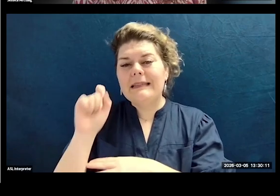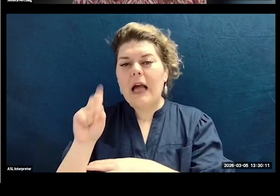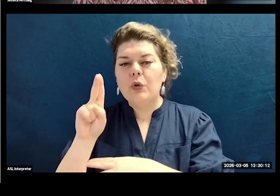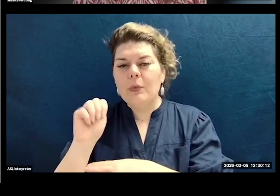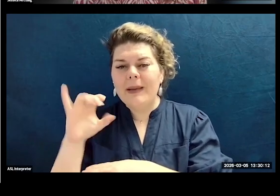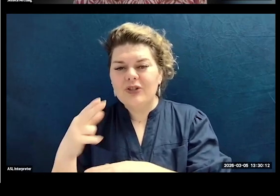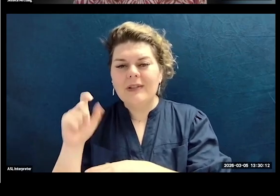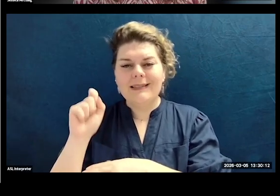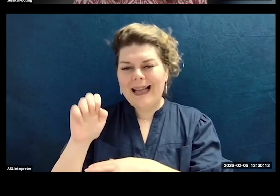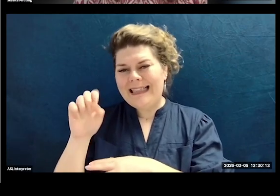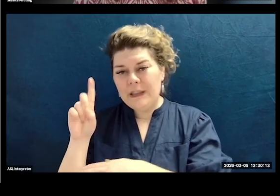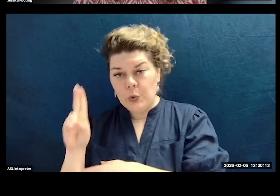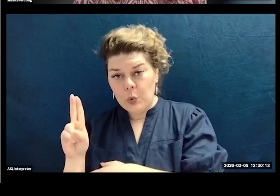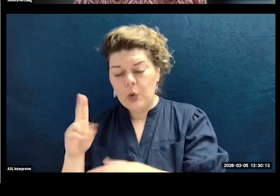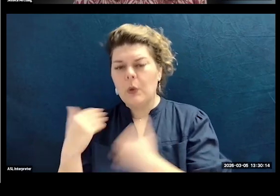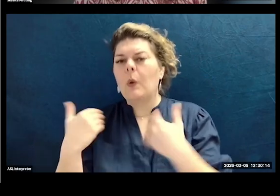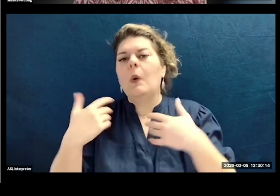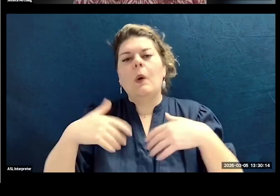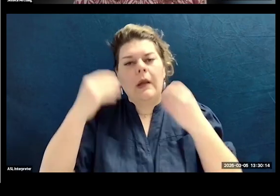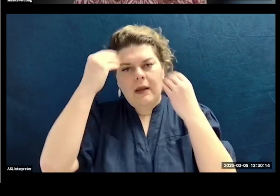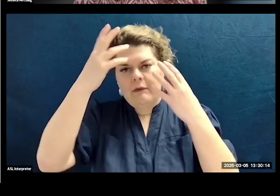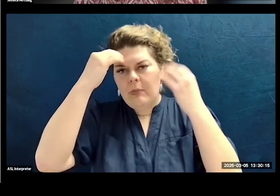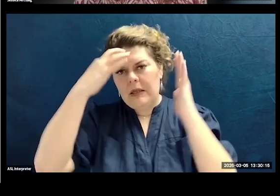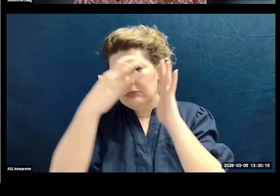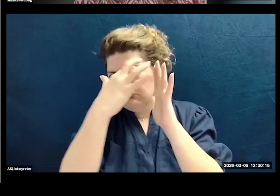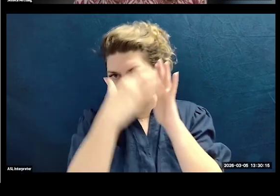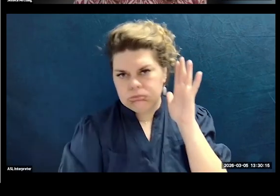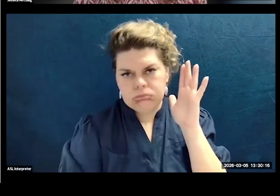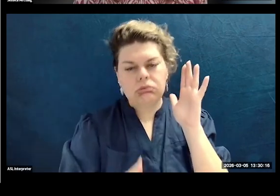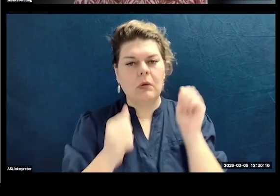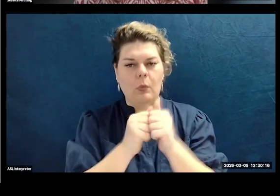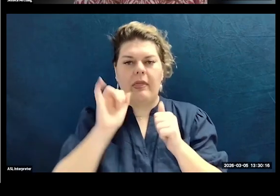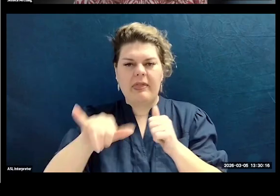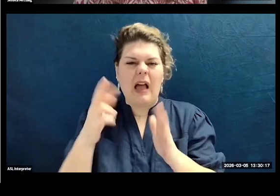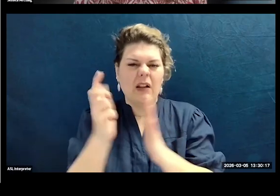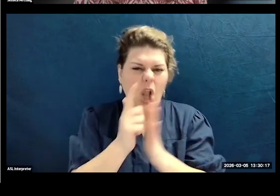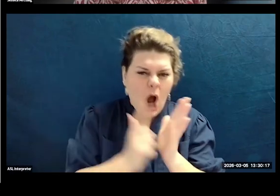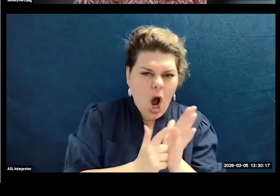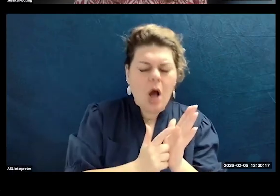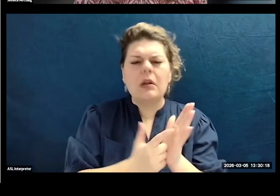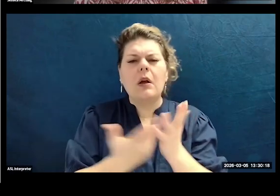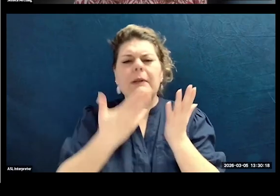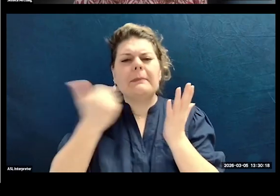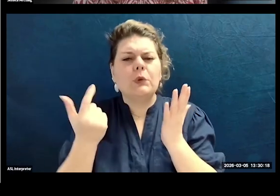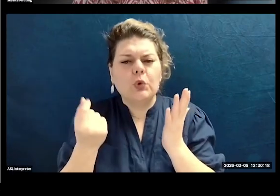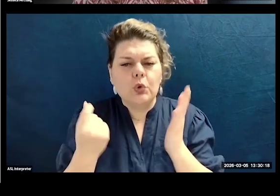that contains a ton of information on the digital accessibility standards and best practices for meeting those.